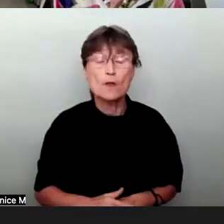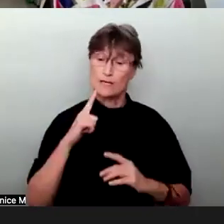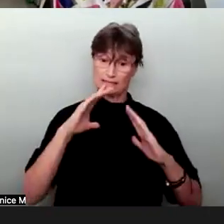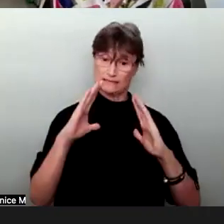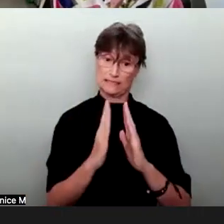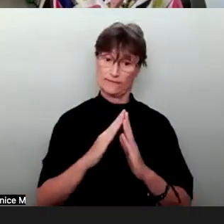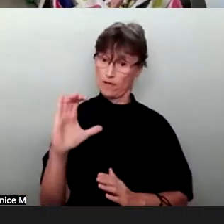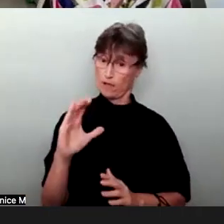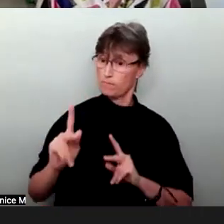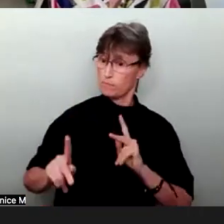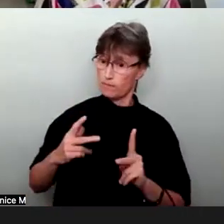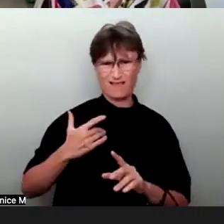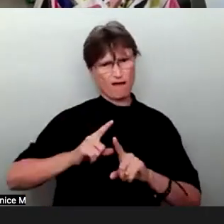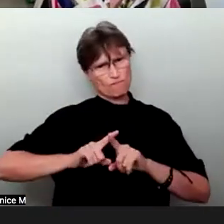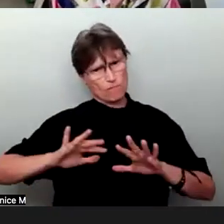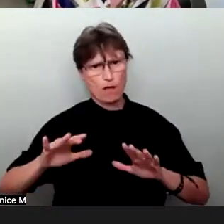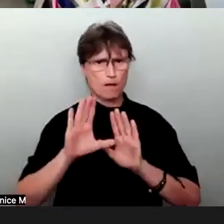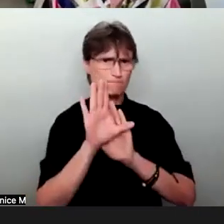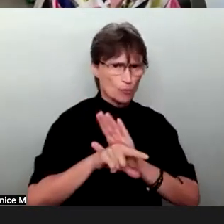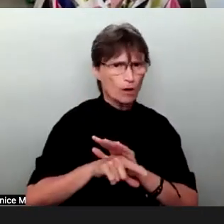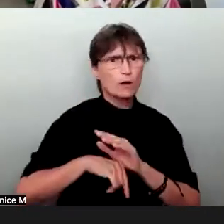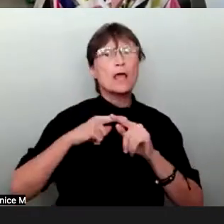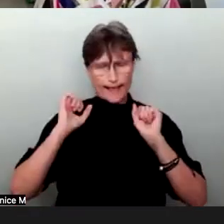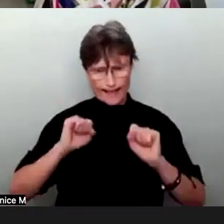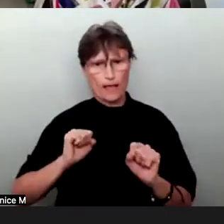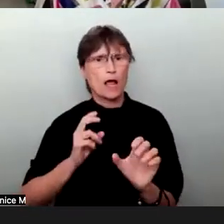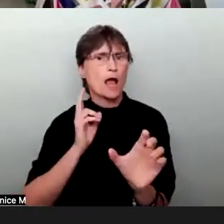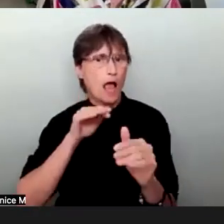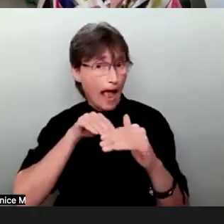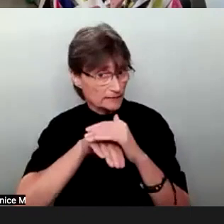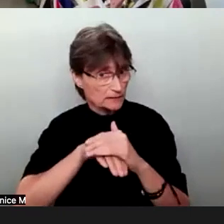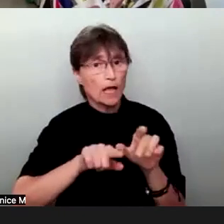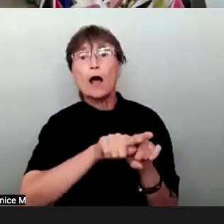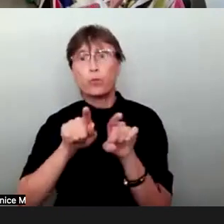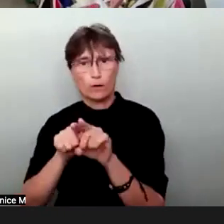backgrounds can access, create and participate in art as part of their everyday lives.